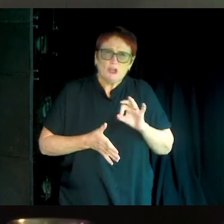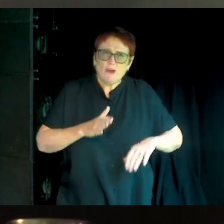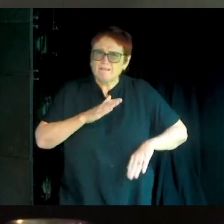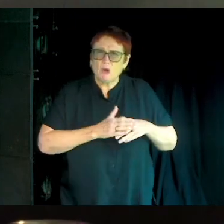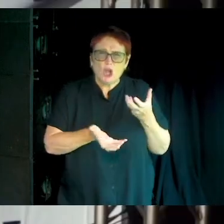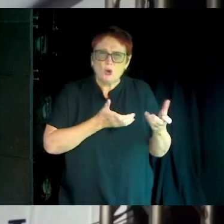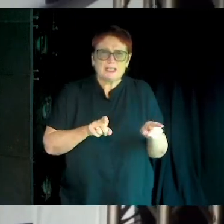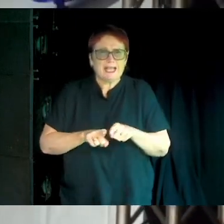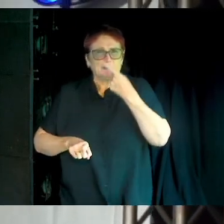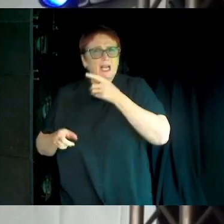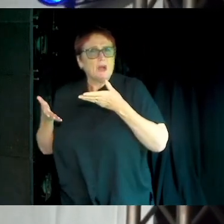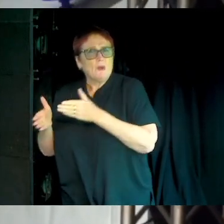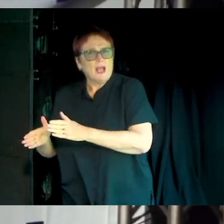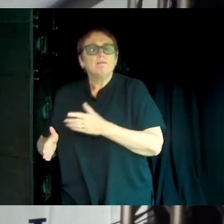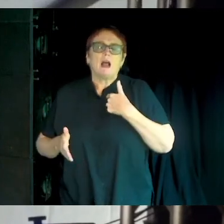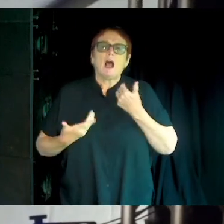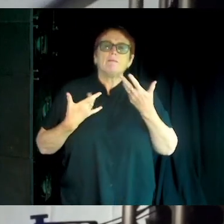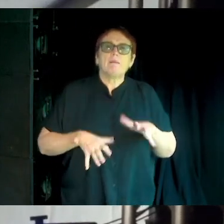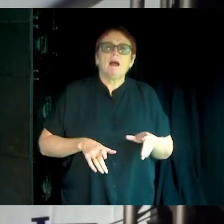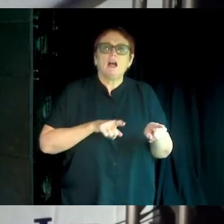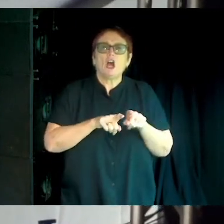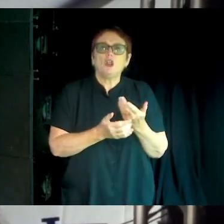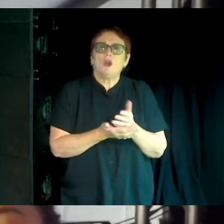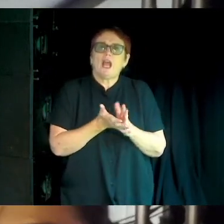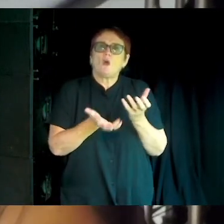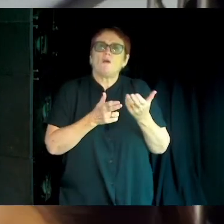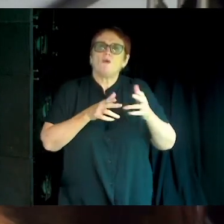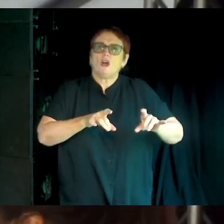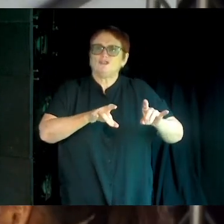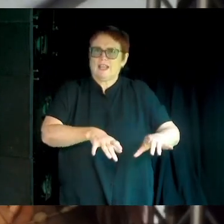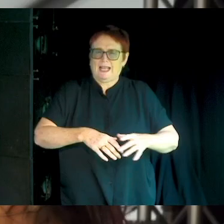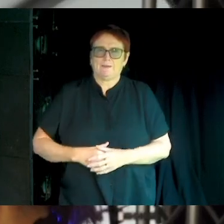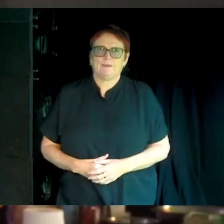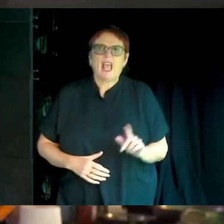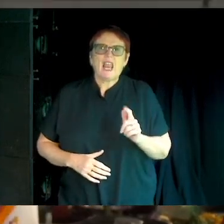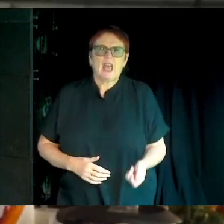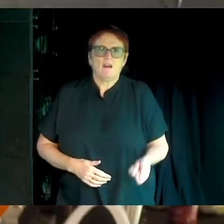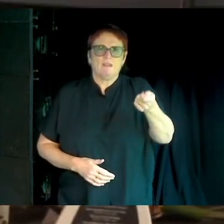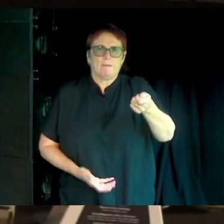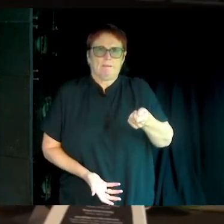but now I learned the Australian way okay I think I should flip it now